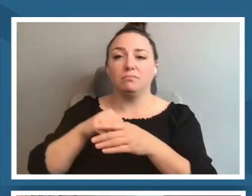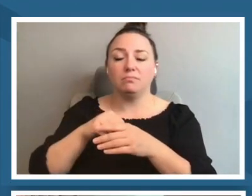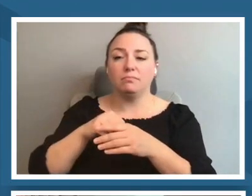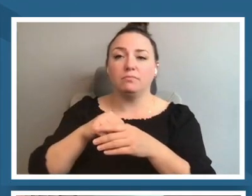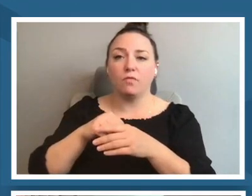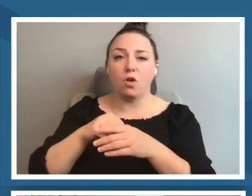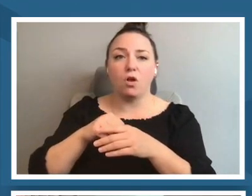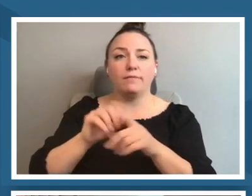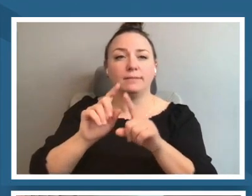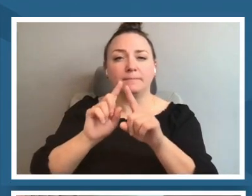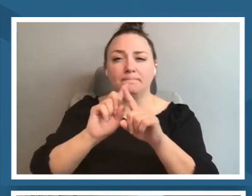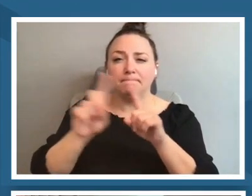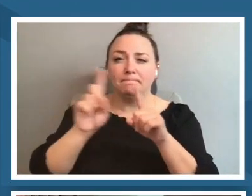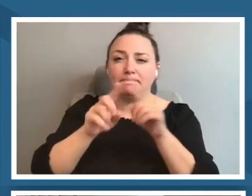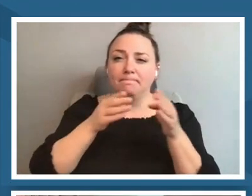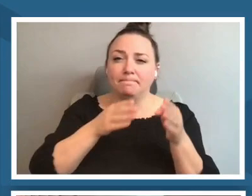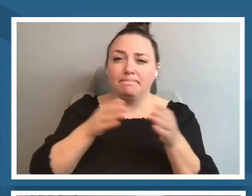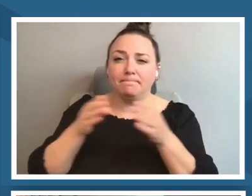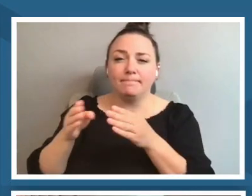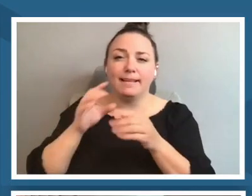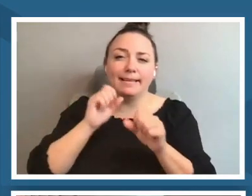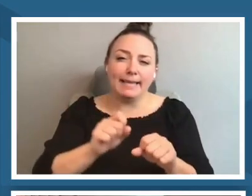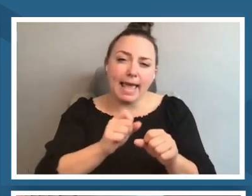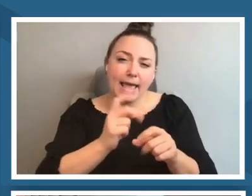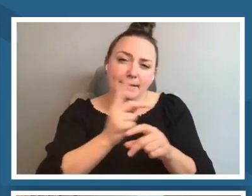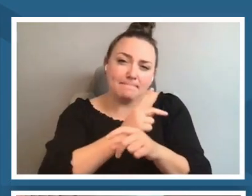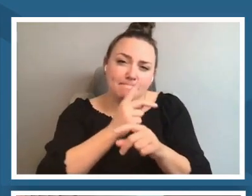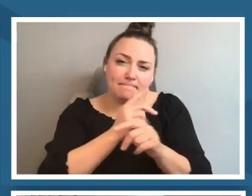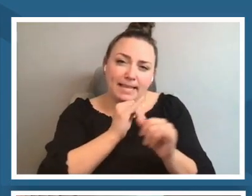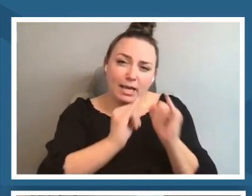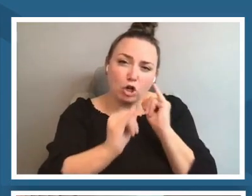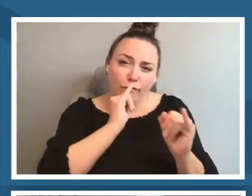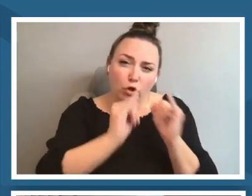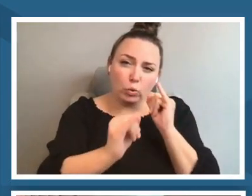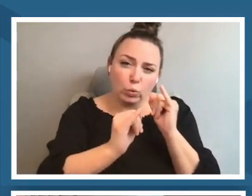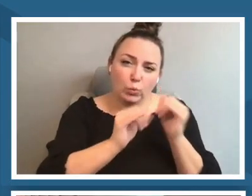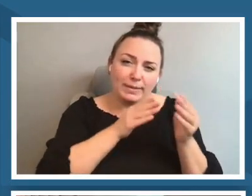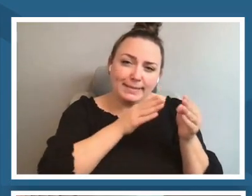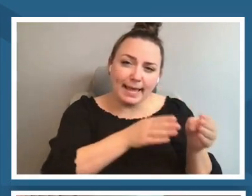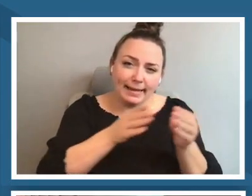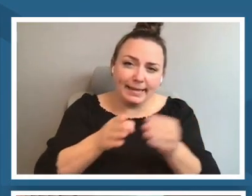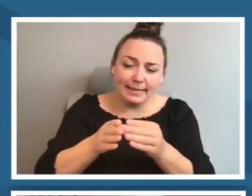interview techniques thinking